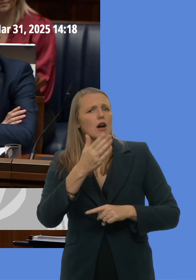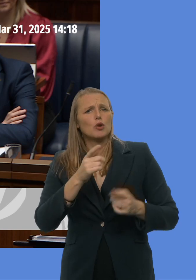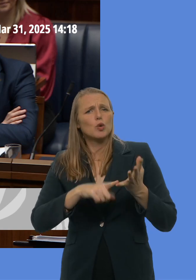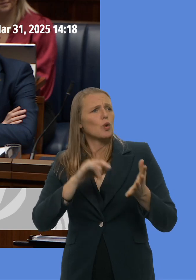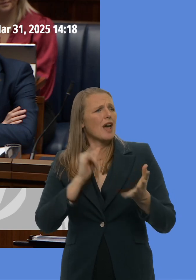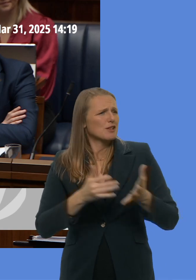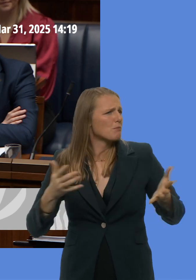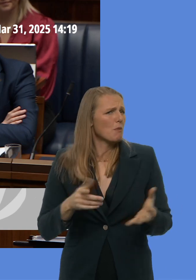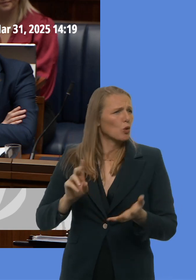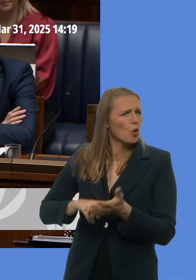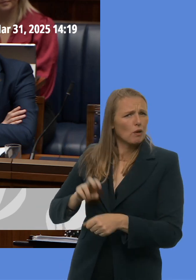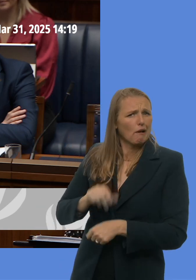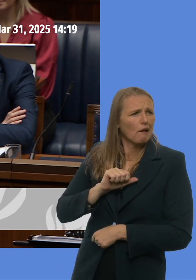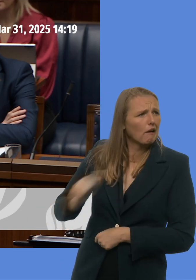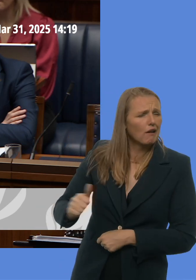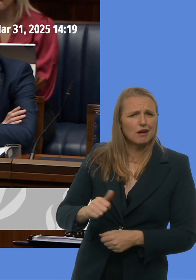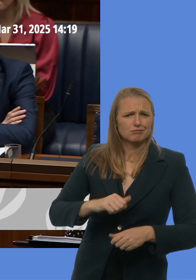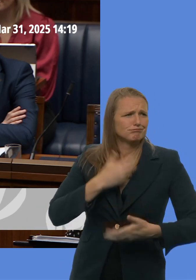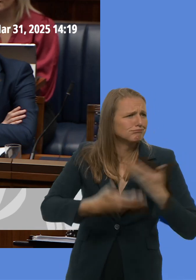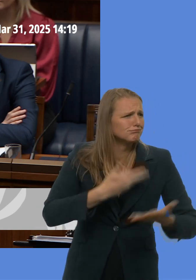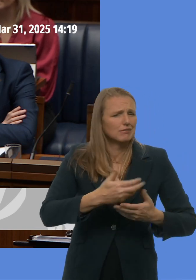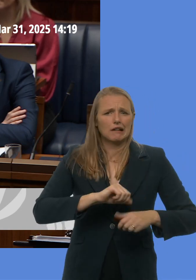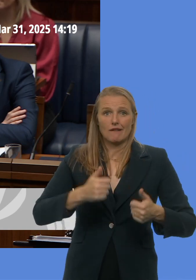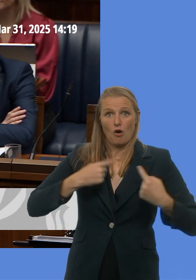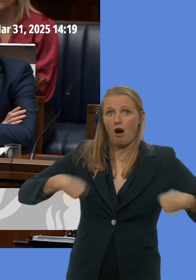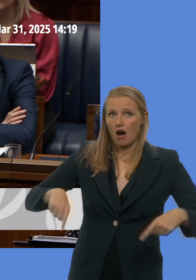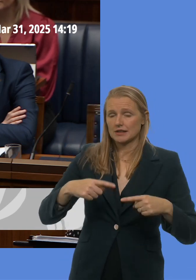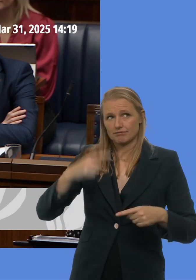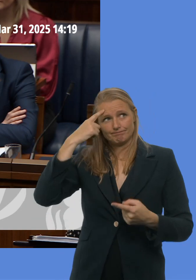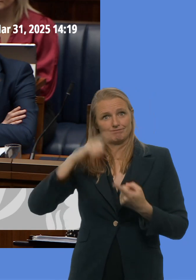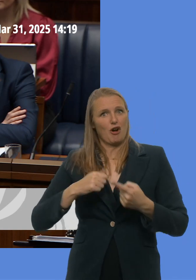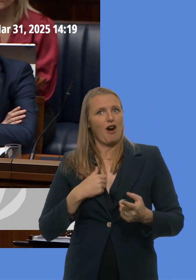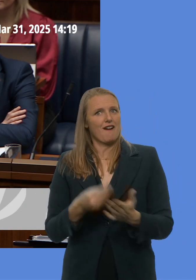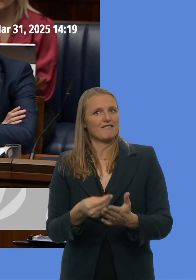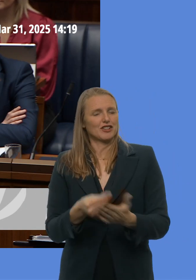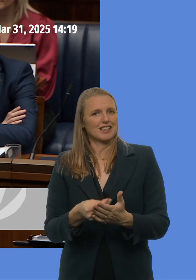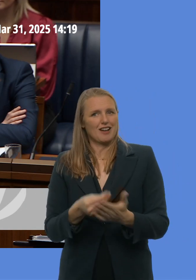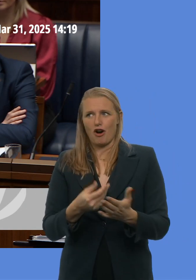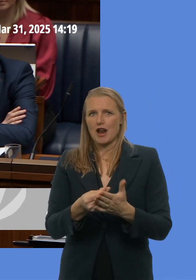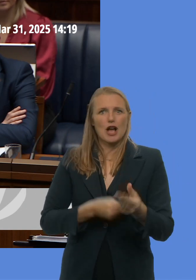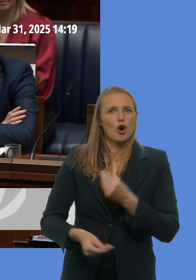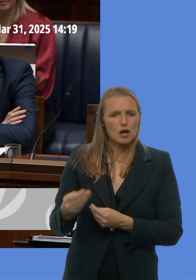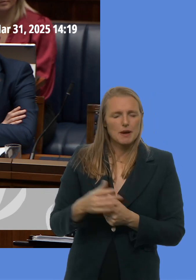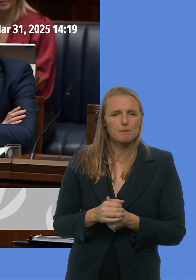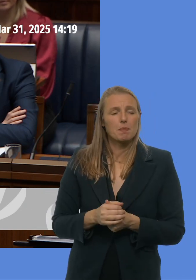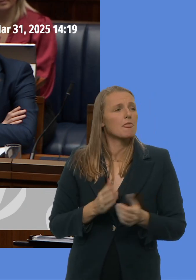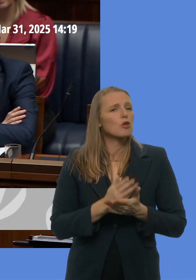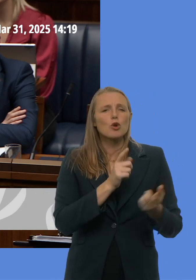for Northern Ireland's economic future in the longer term. Promoting Northern Ireland through ministerial visits, inward visits and through the work of the Bureau focuses